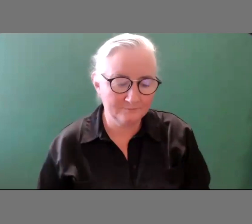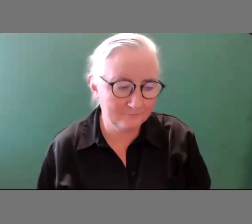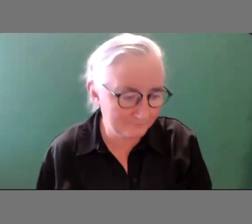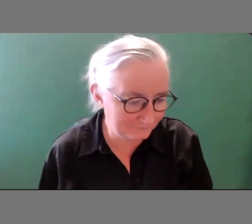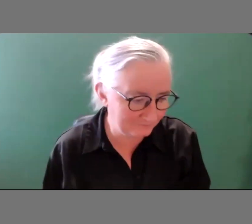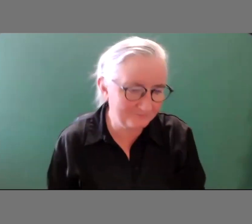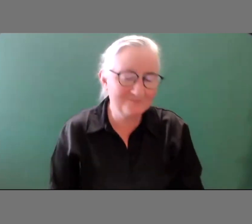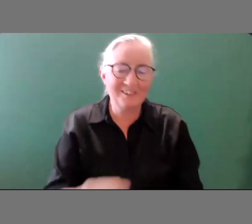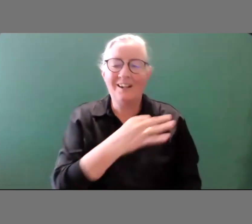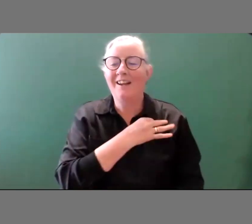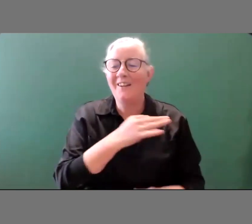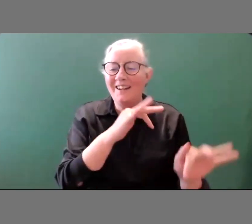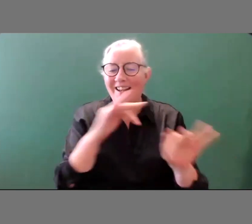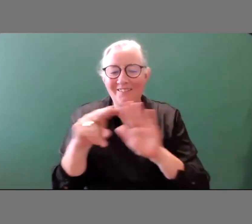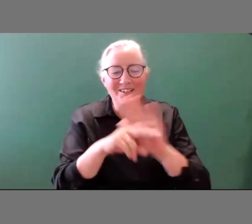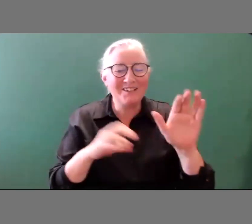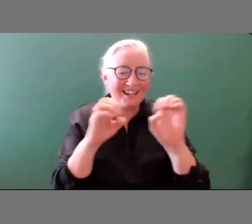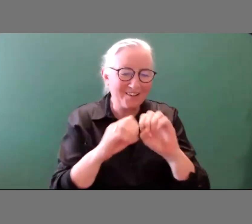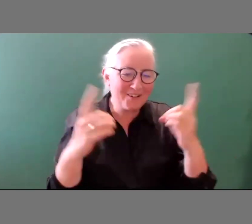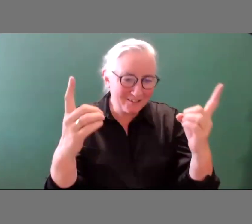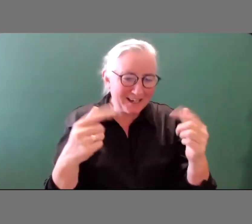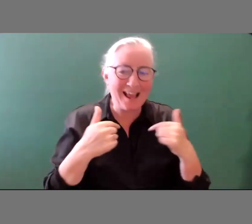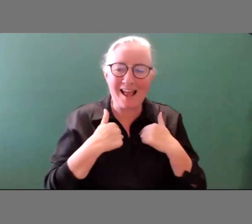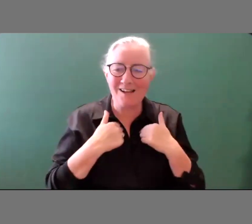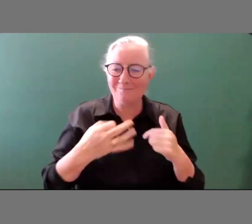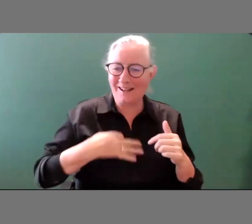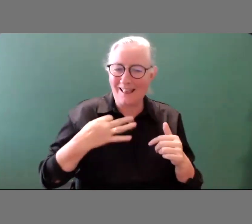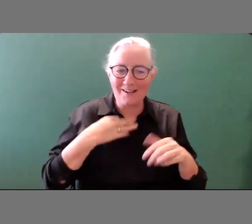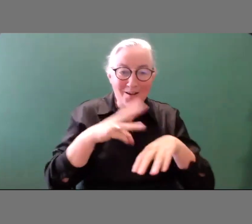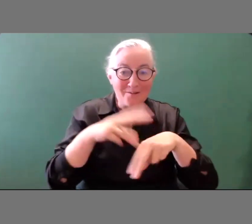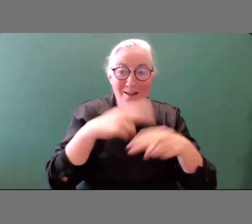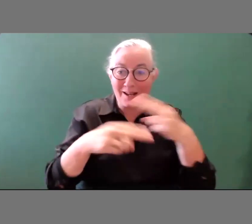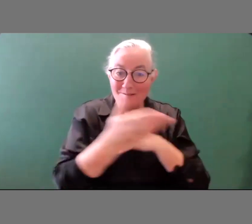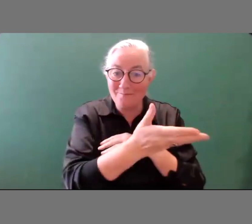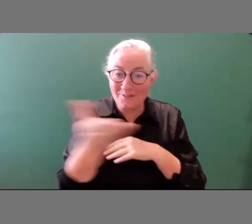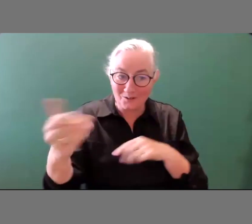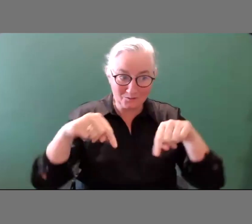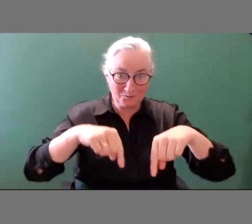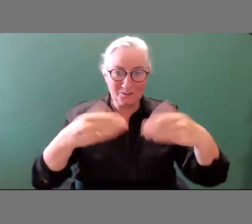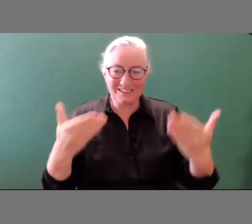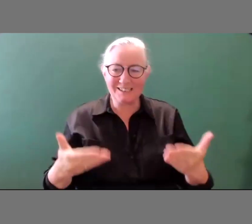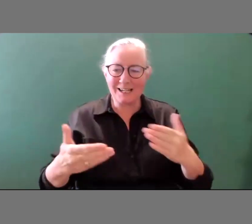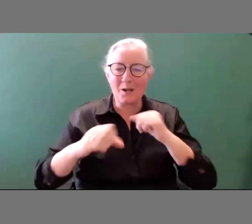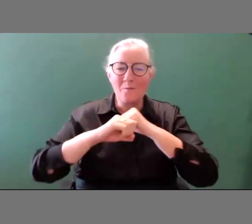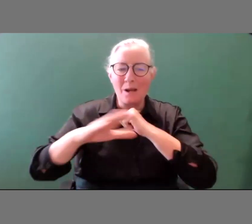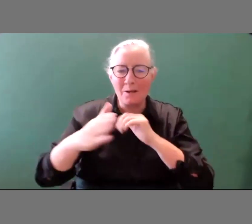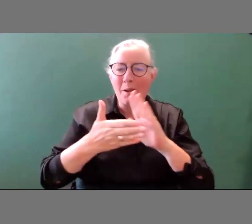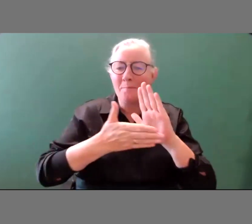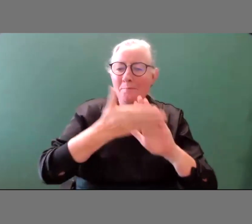Good afternoon everyone. I am delighted to welcome you to today's webinar on Building for Everyone: